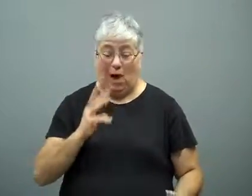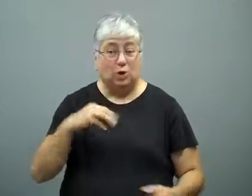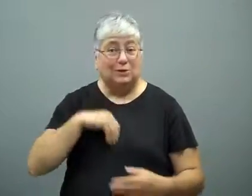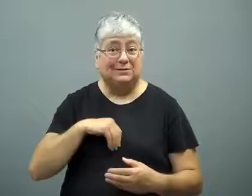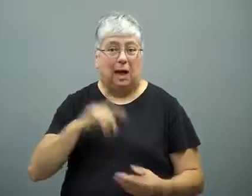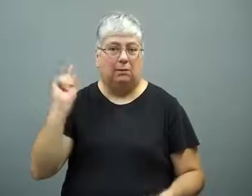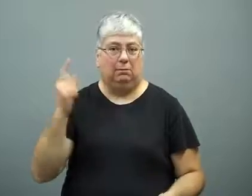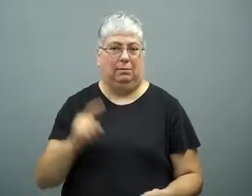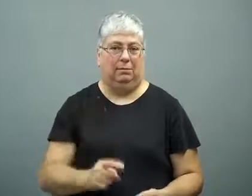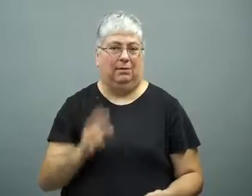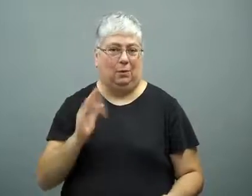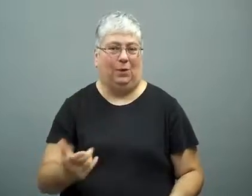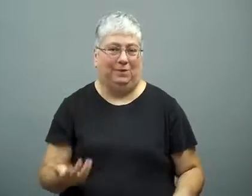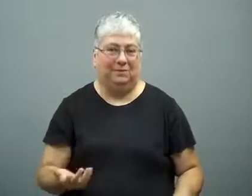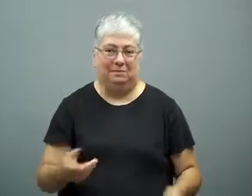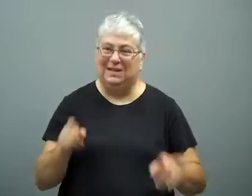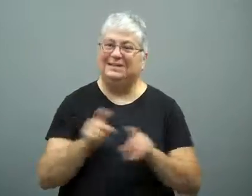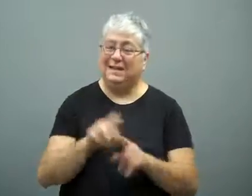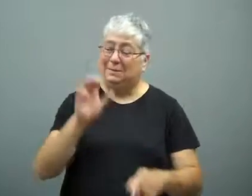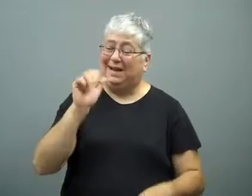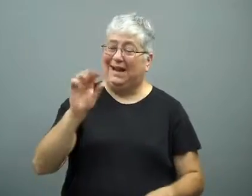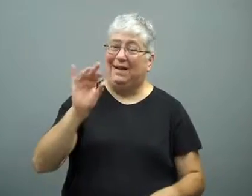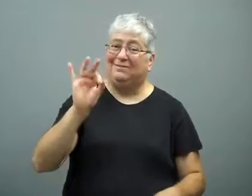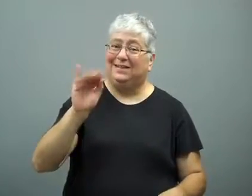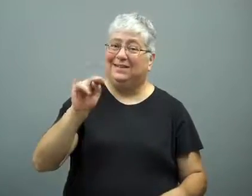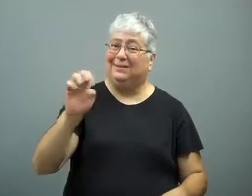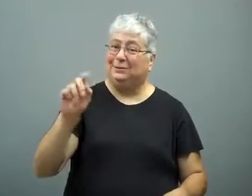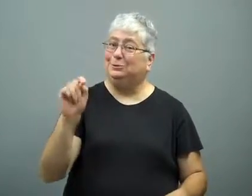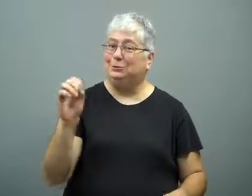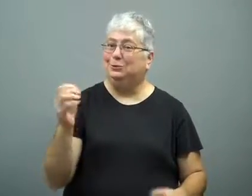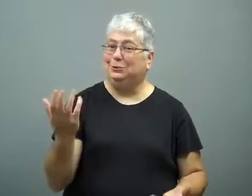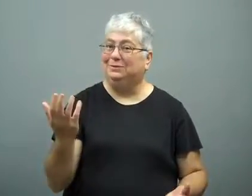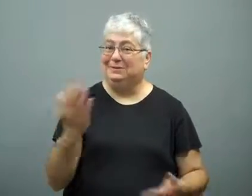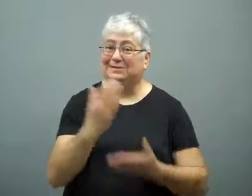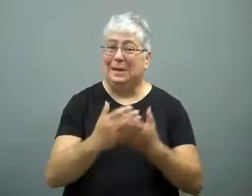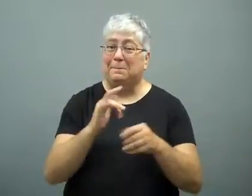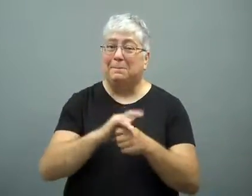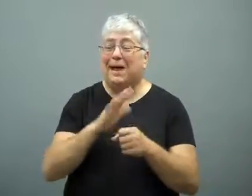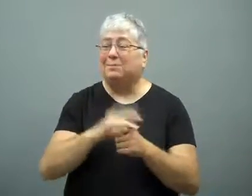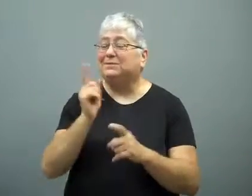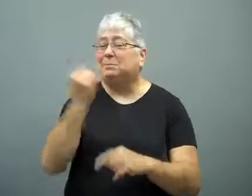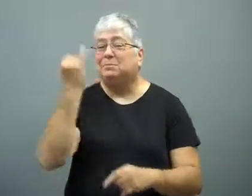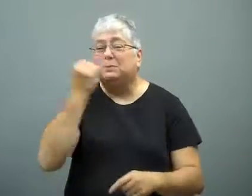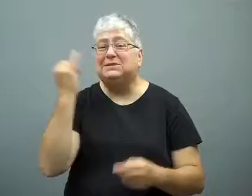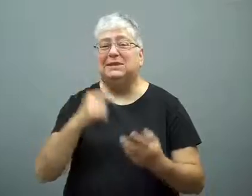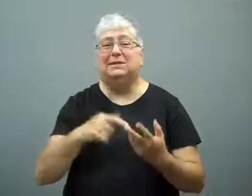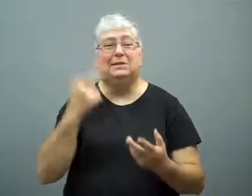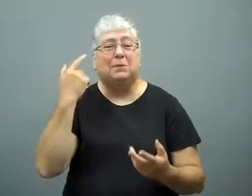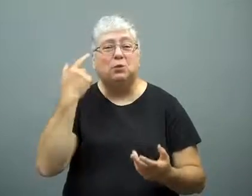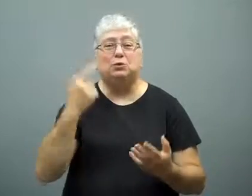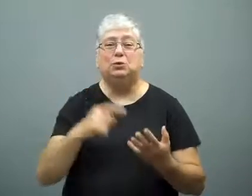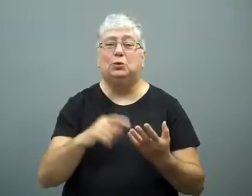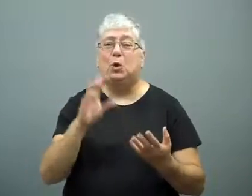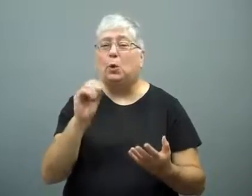That depletes the water in your body. Caffeine does the same thing.